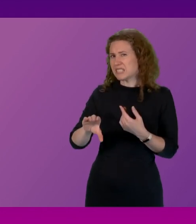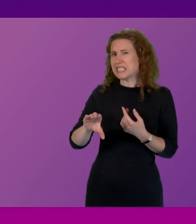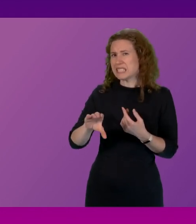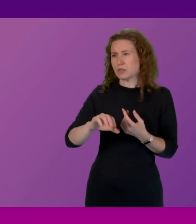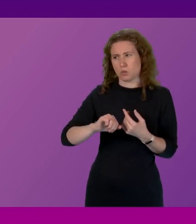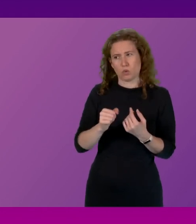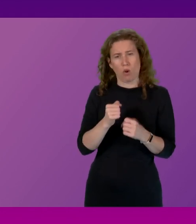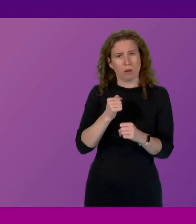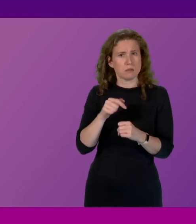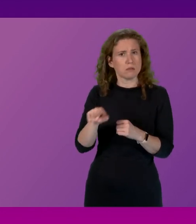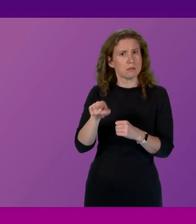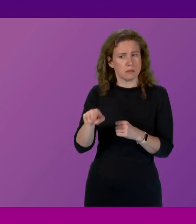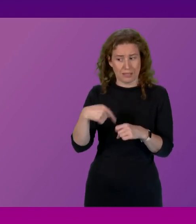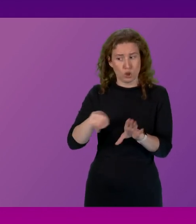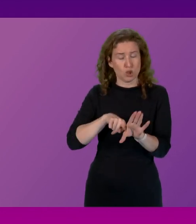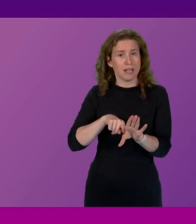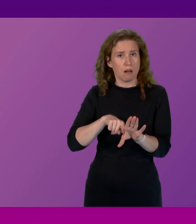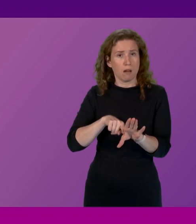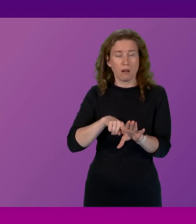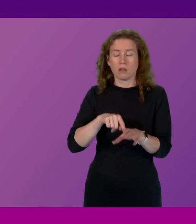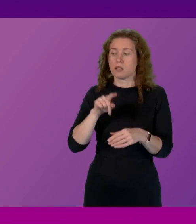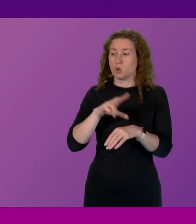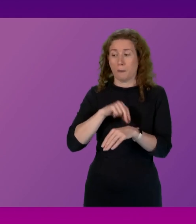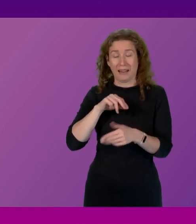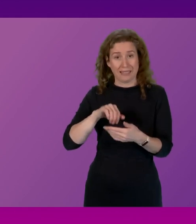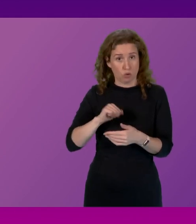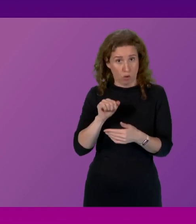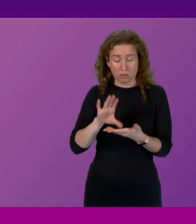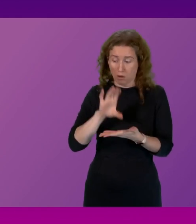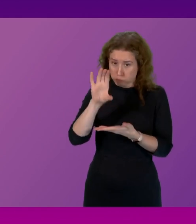this financial year—there has been a significant increase to Police Scotland in terms of its